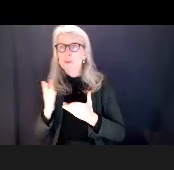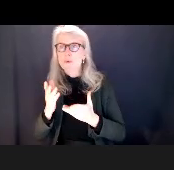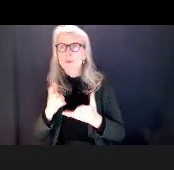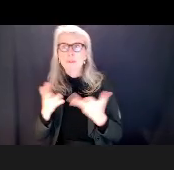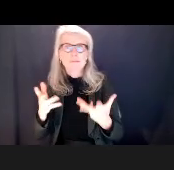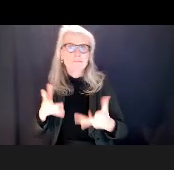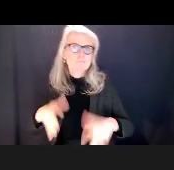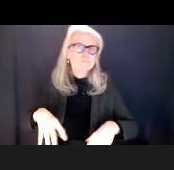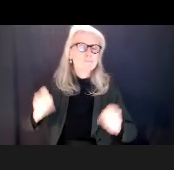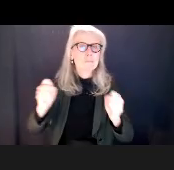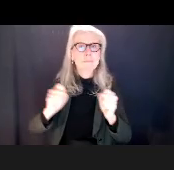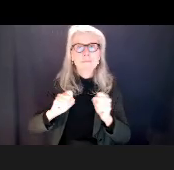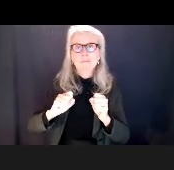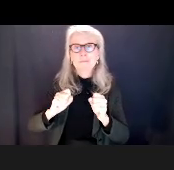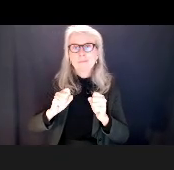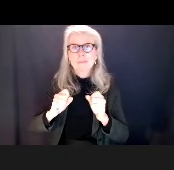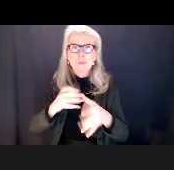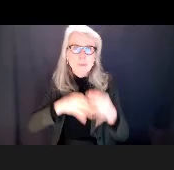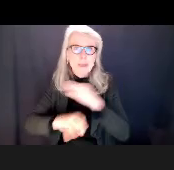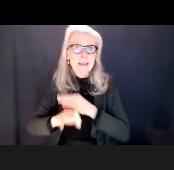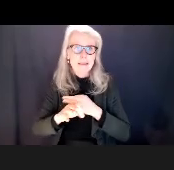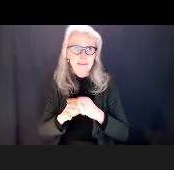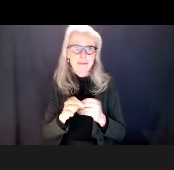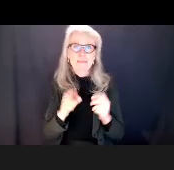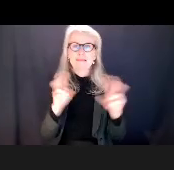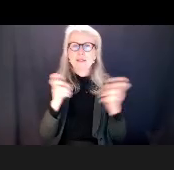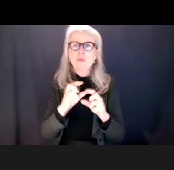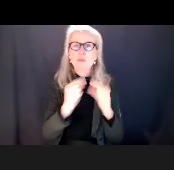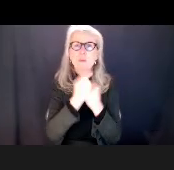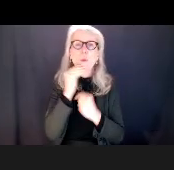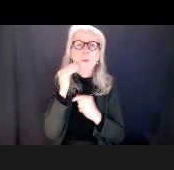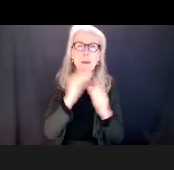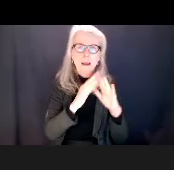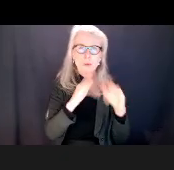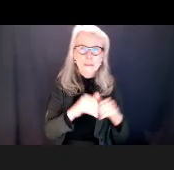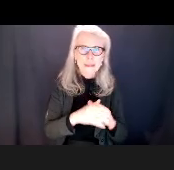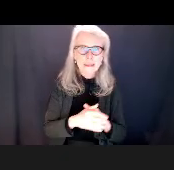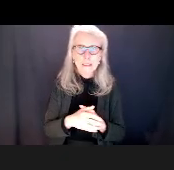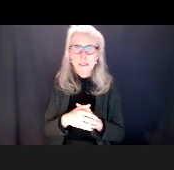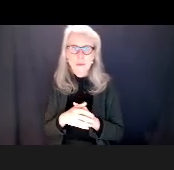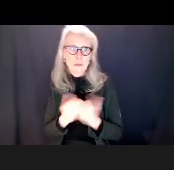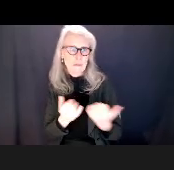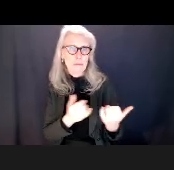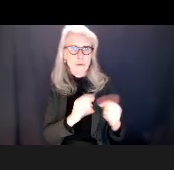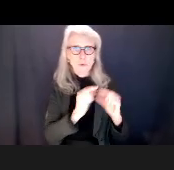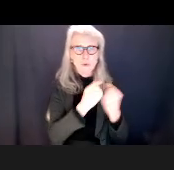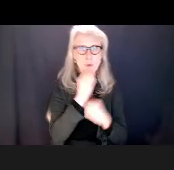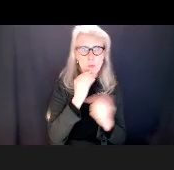for programs in residential housing. So in this vacuum, OPSU predicts that the funding model will